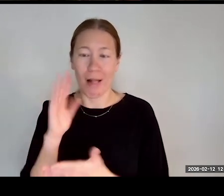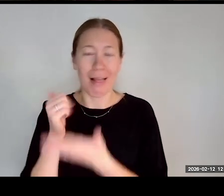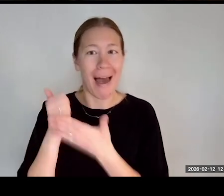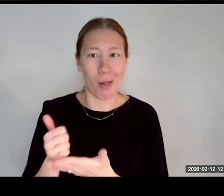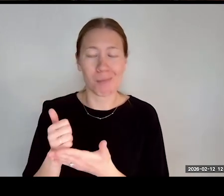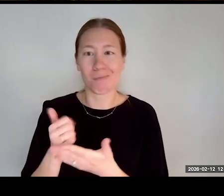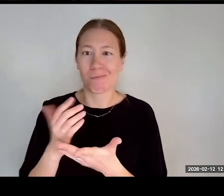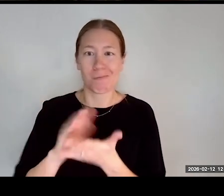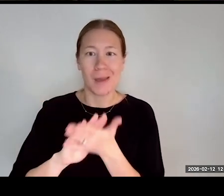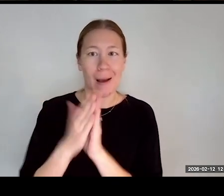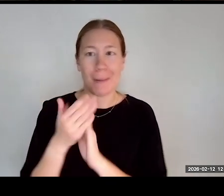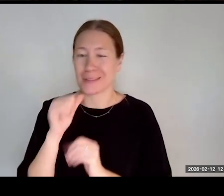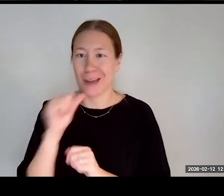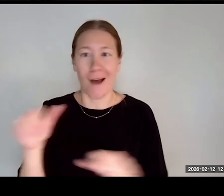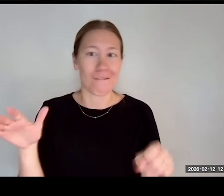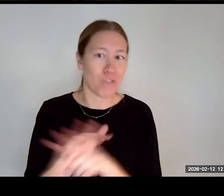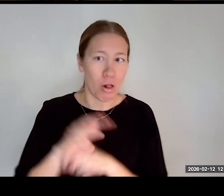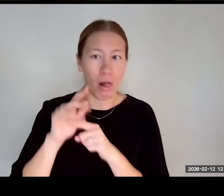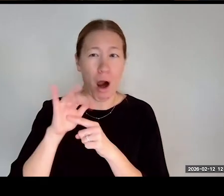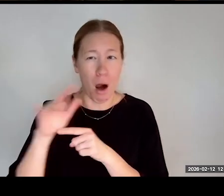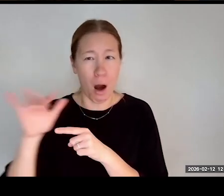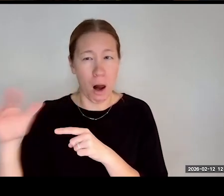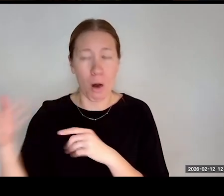rather than inserting one that might have a hundred plus characters in it.